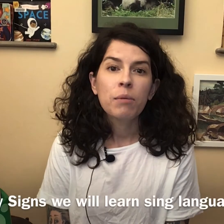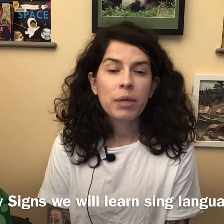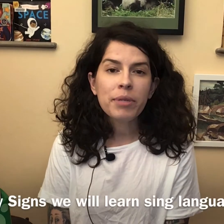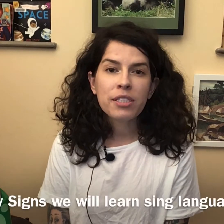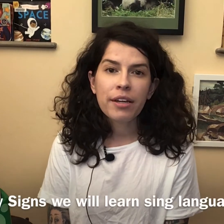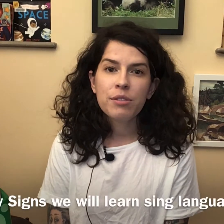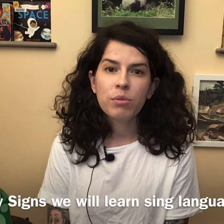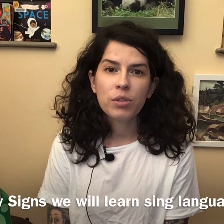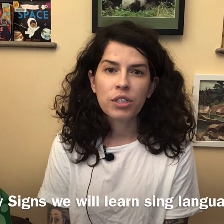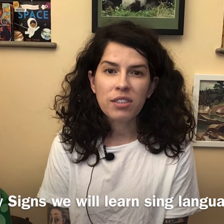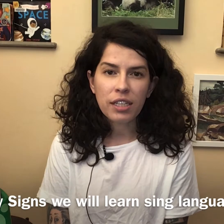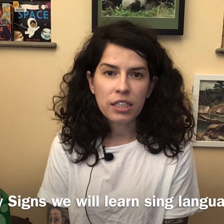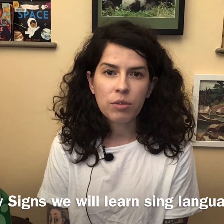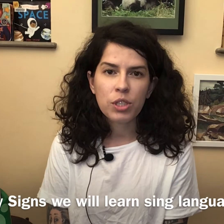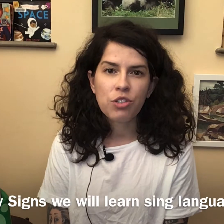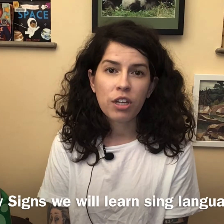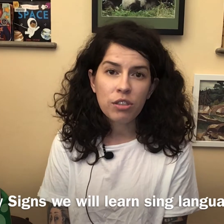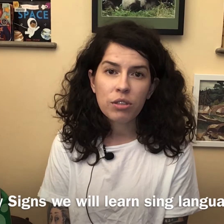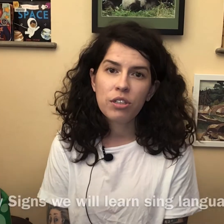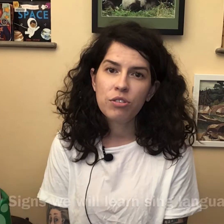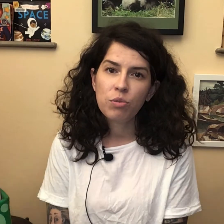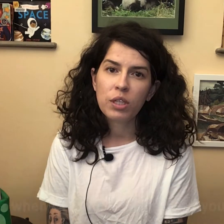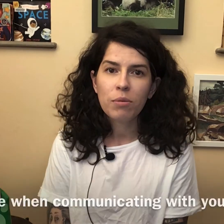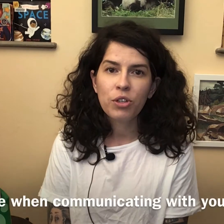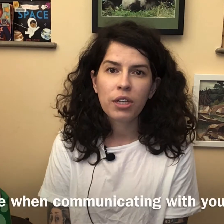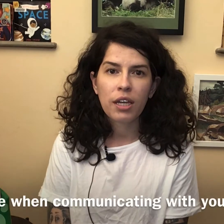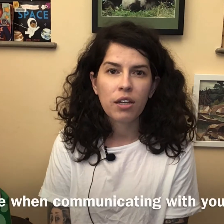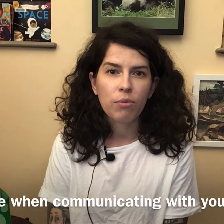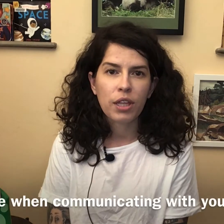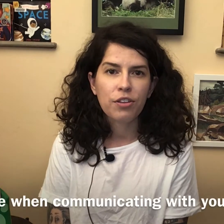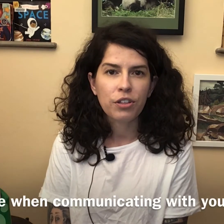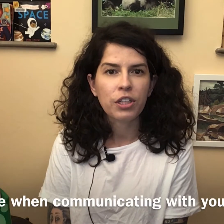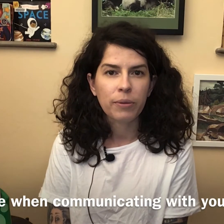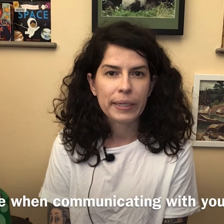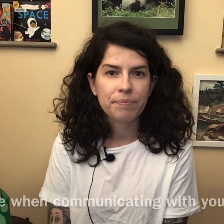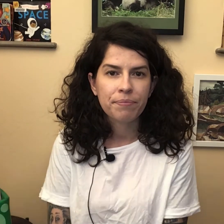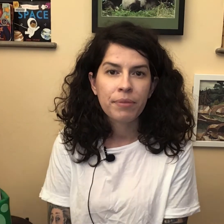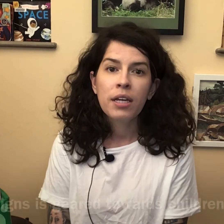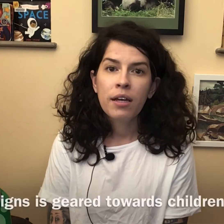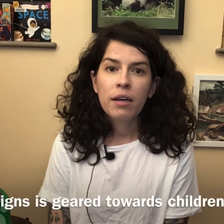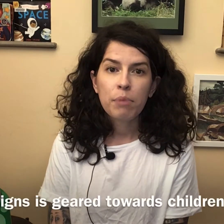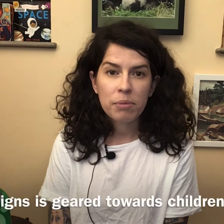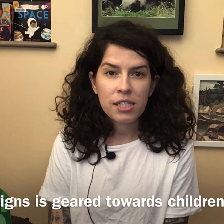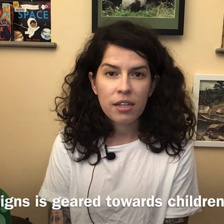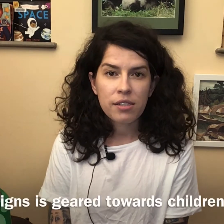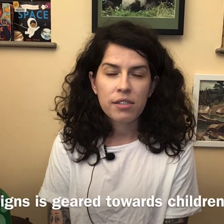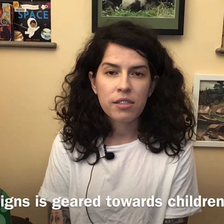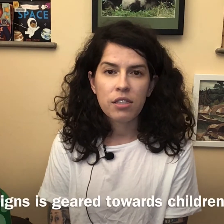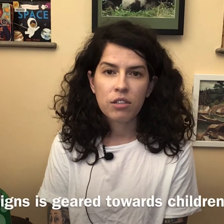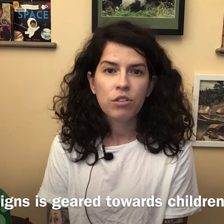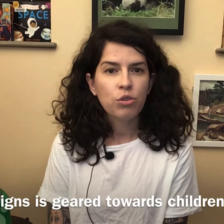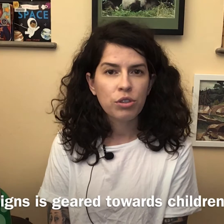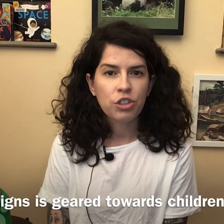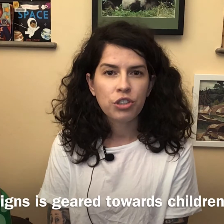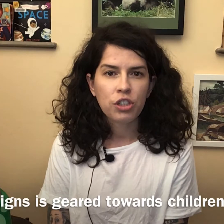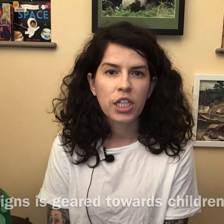In Baby Signs we will learn sign language that you can use when communicating with your little one. Baby Signs is geared towards children